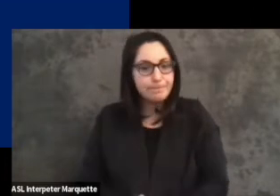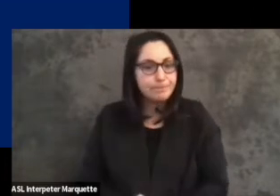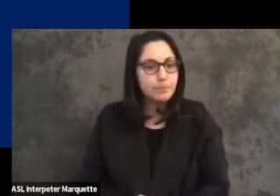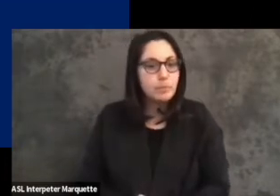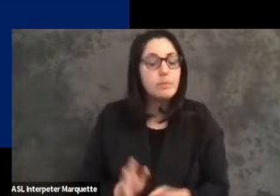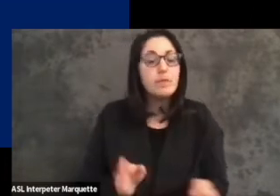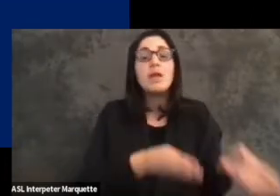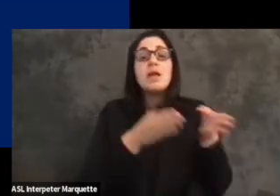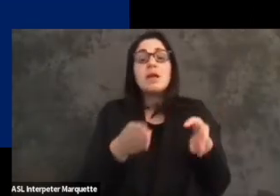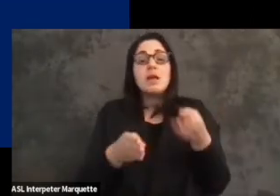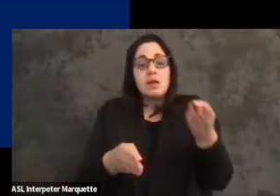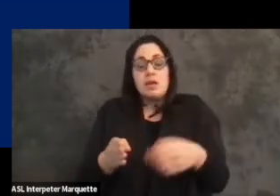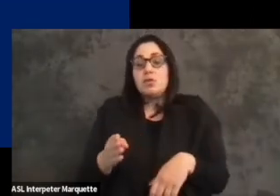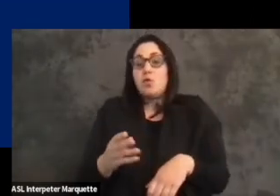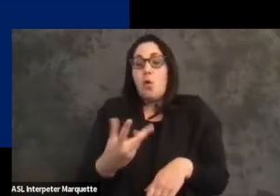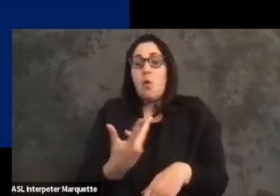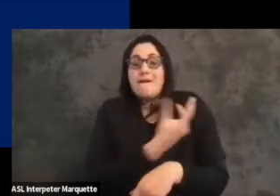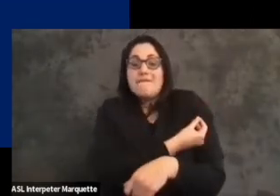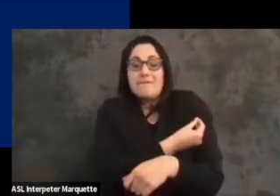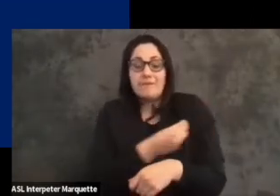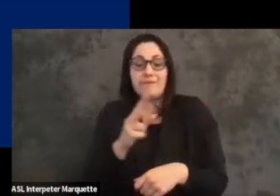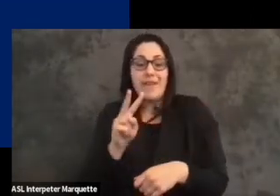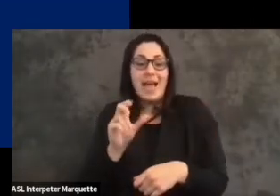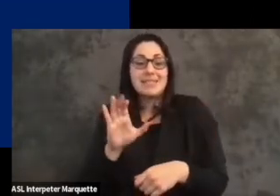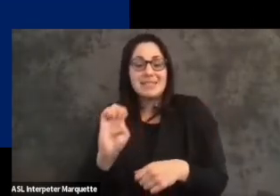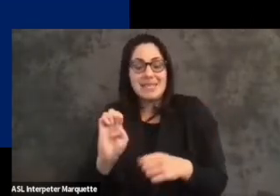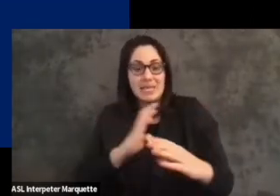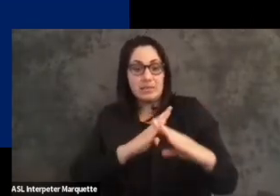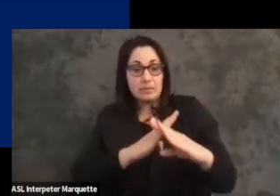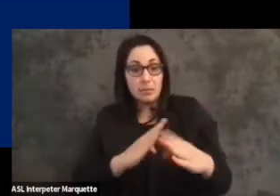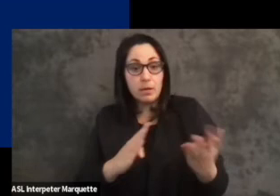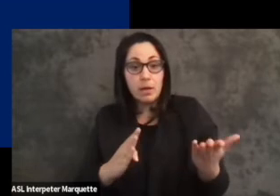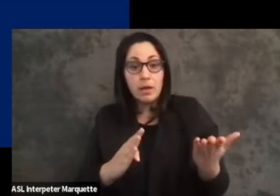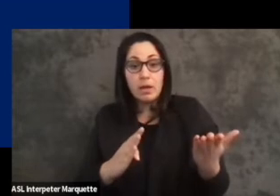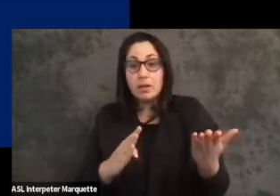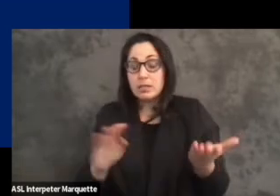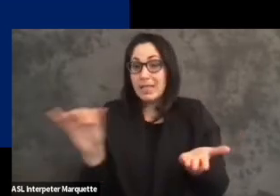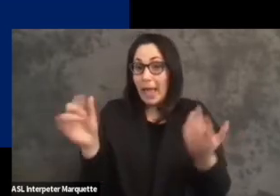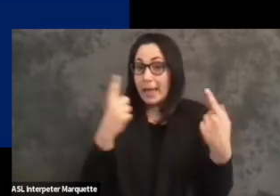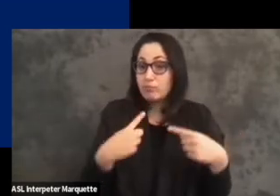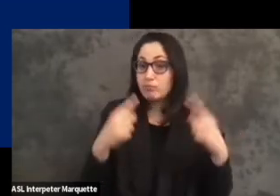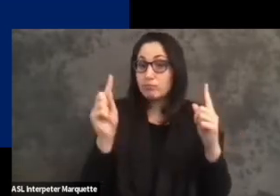detectable viral loads for people with HIV and has been a big problem. The next thing